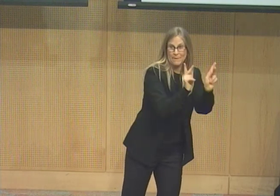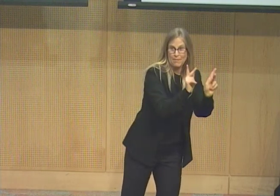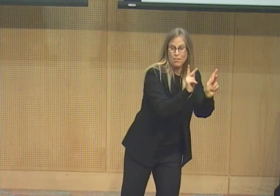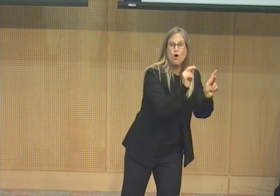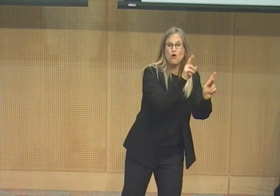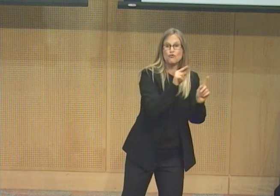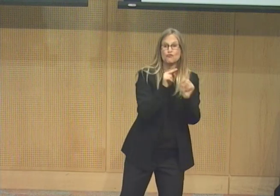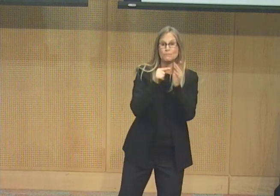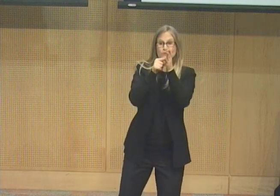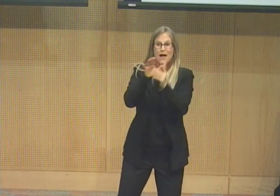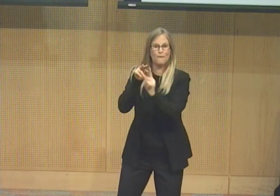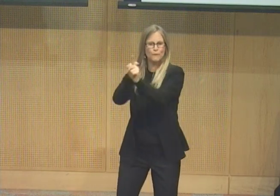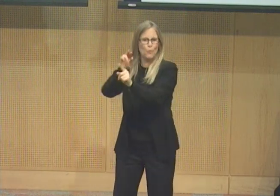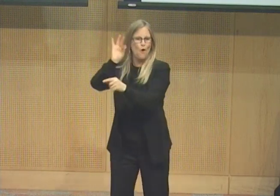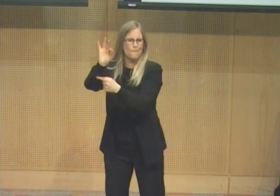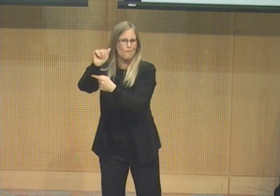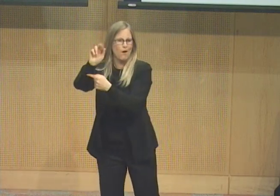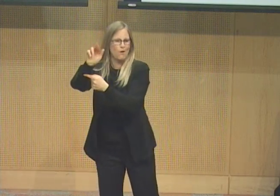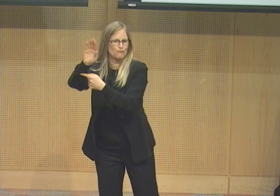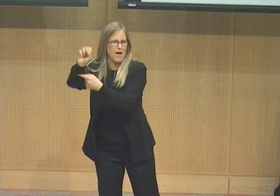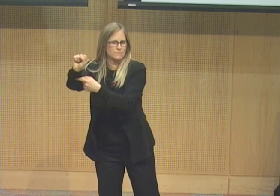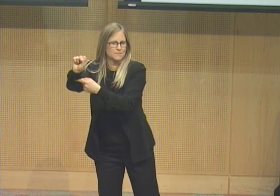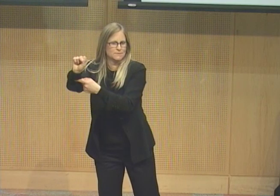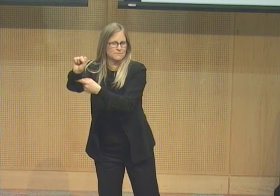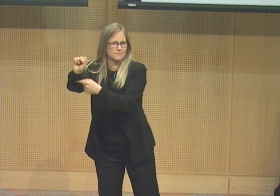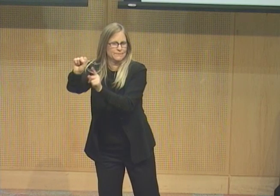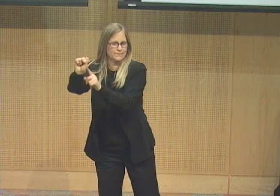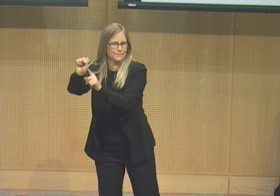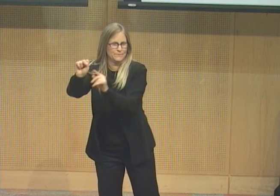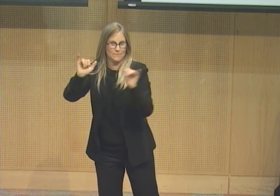what was used to represent individuals who were Israeli